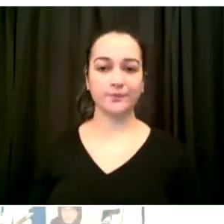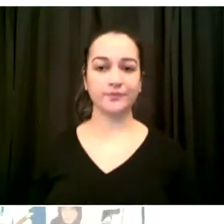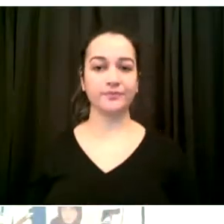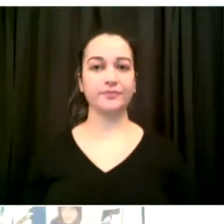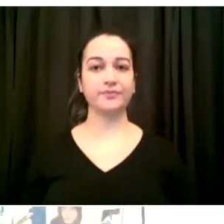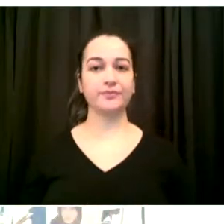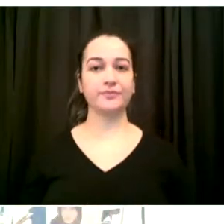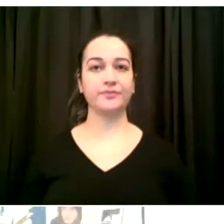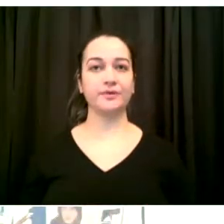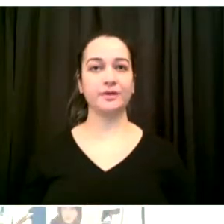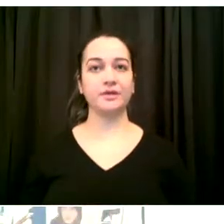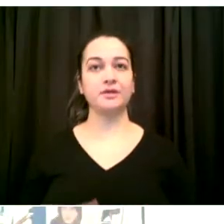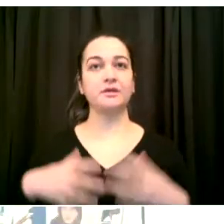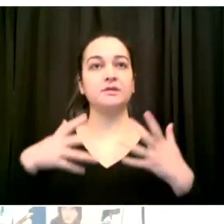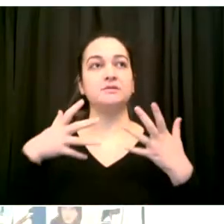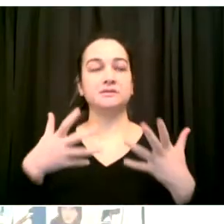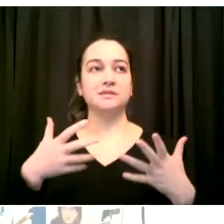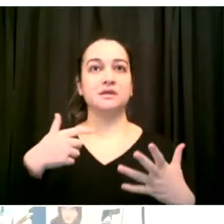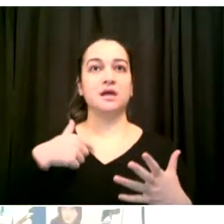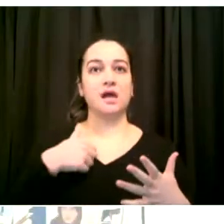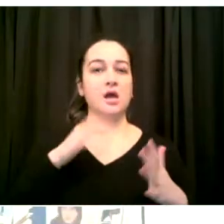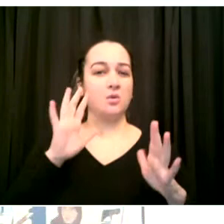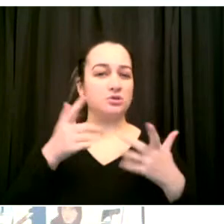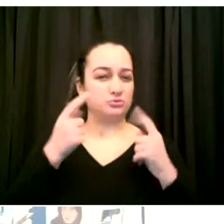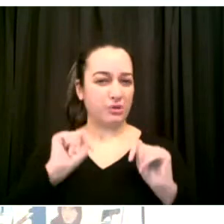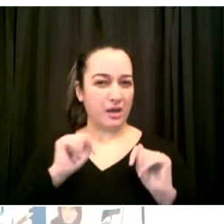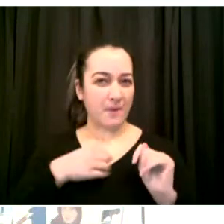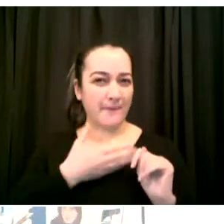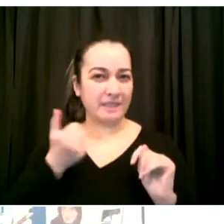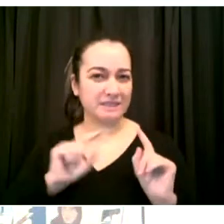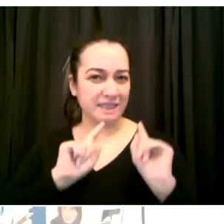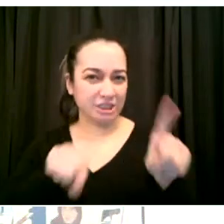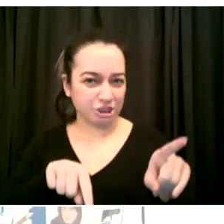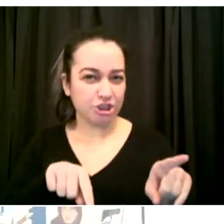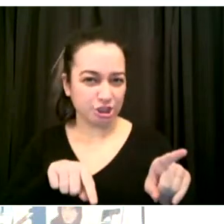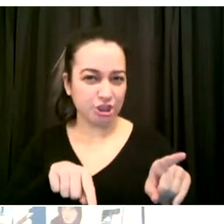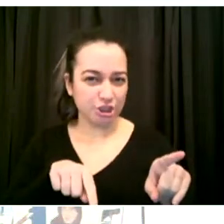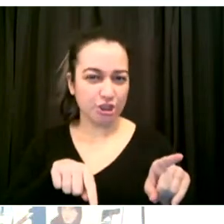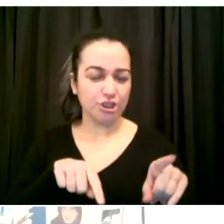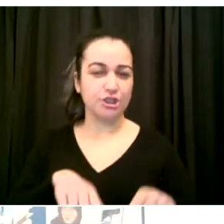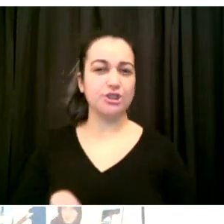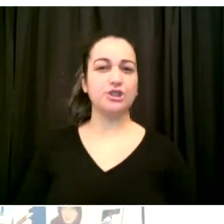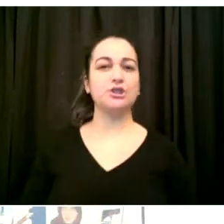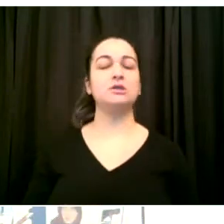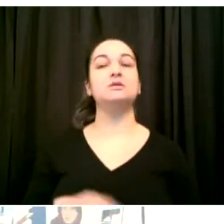R.D HCOKOKSHI.I. THANK YOU, MR. MAYOR.